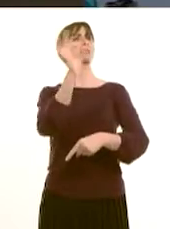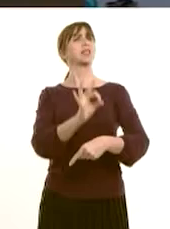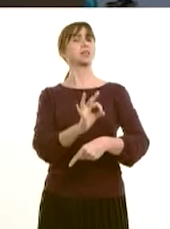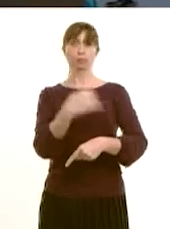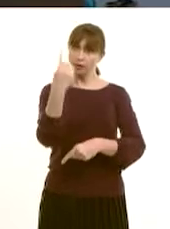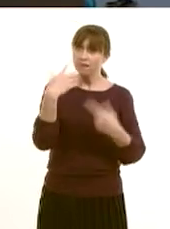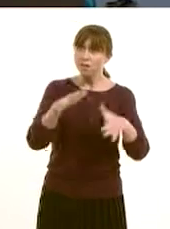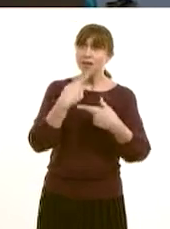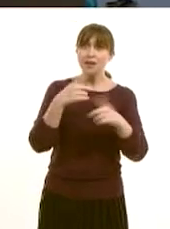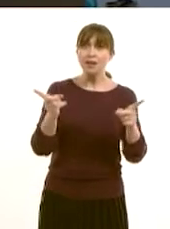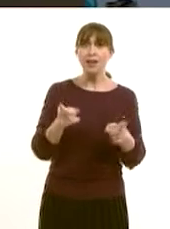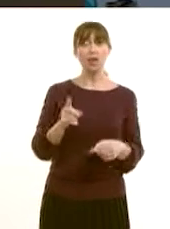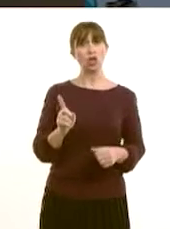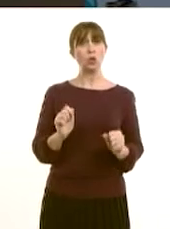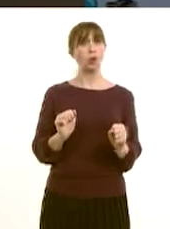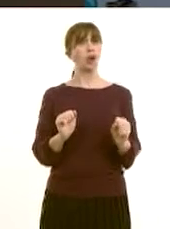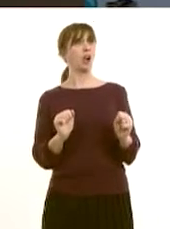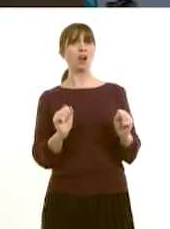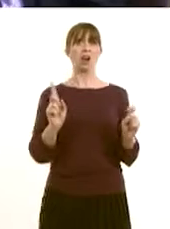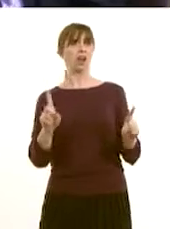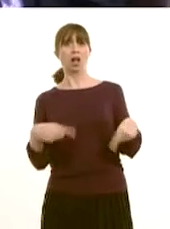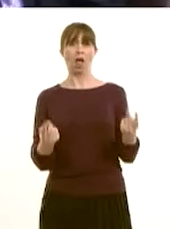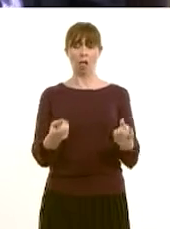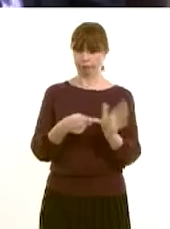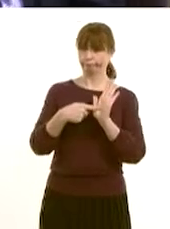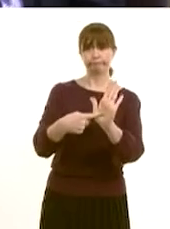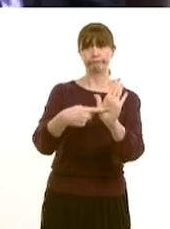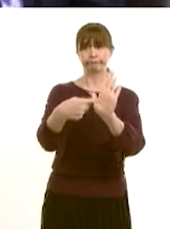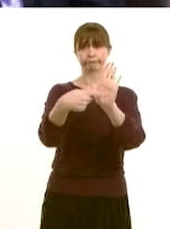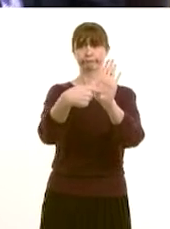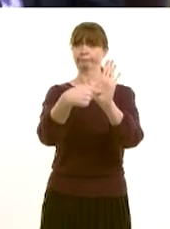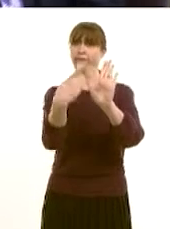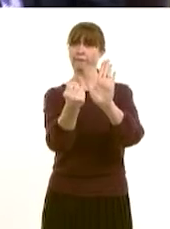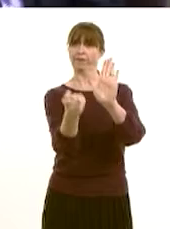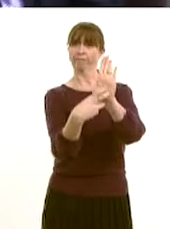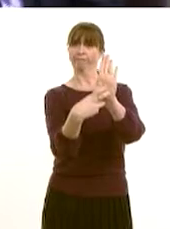Thereís no getting away from it; itís there in writing in the document that his party